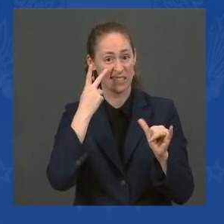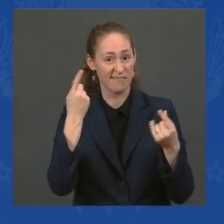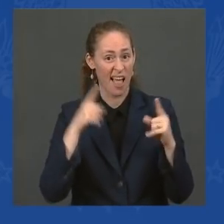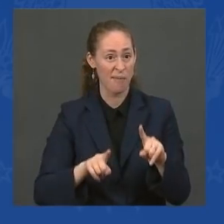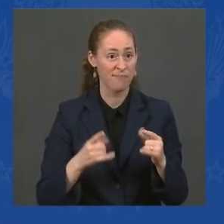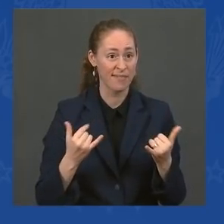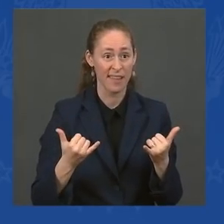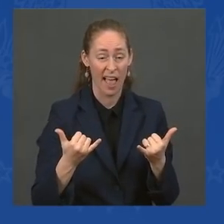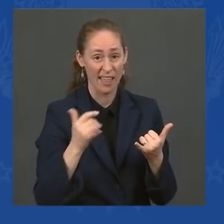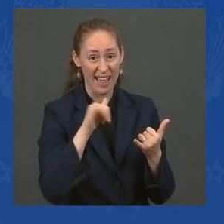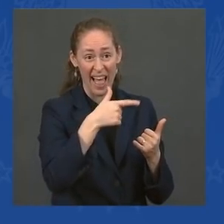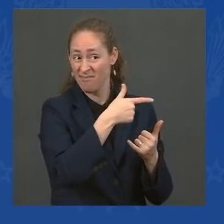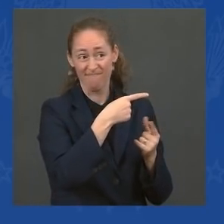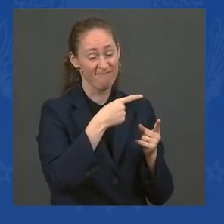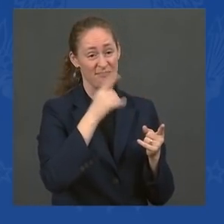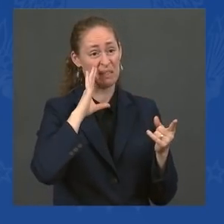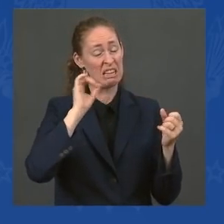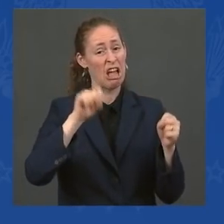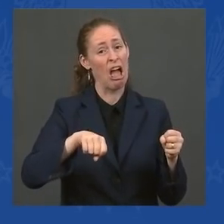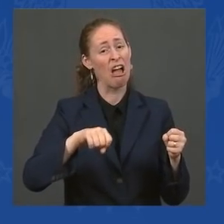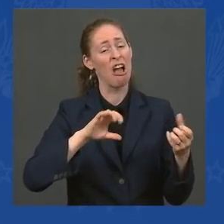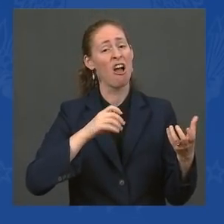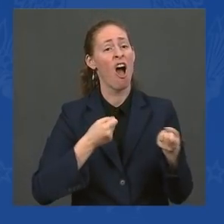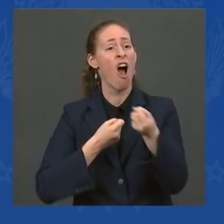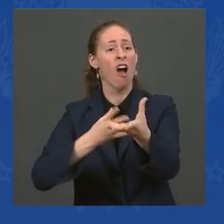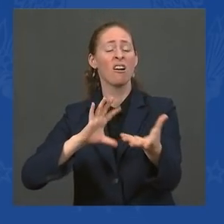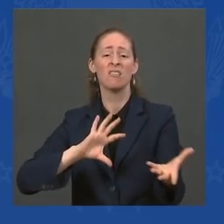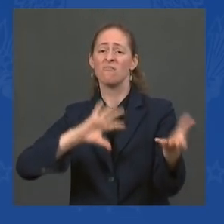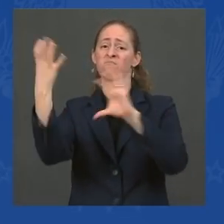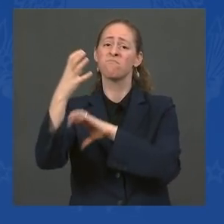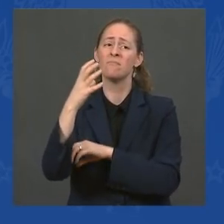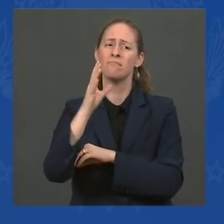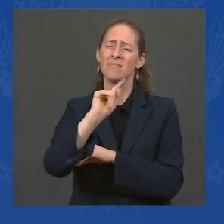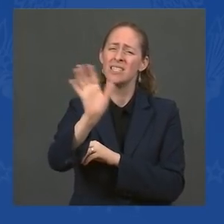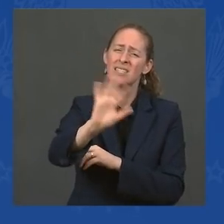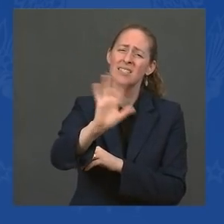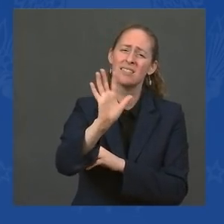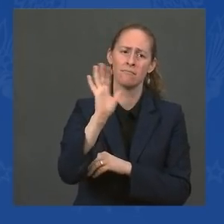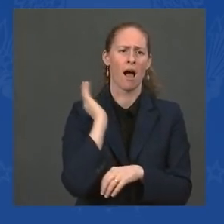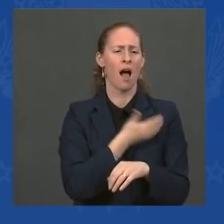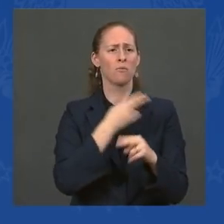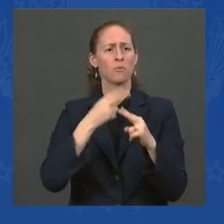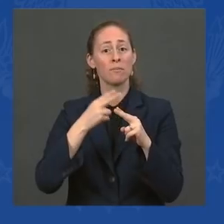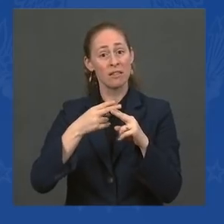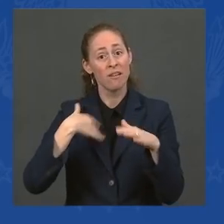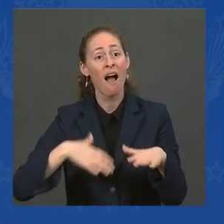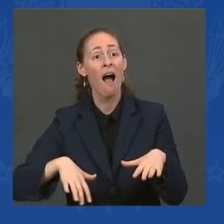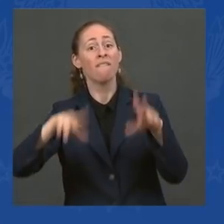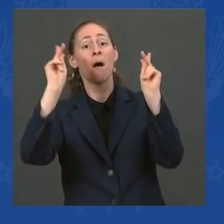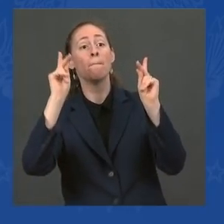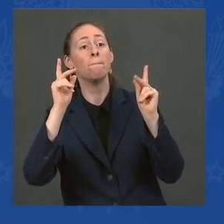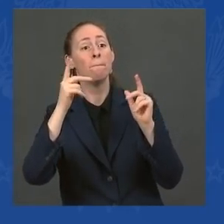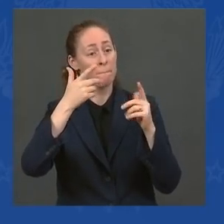in which we surrender this hard-earned reputation and force the American people and American industry